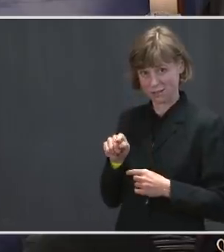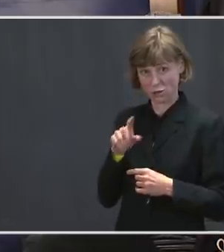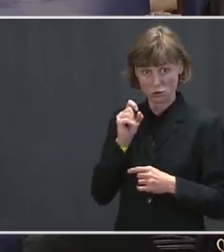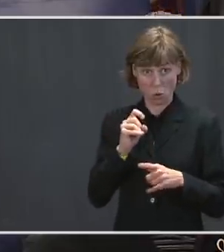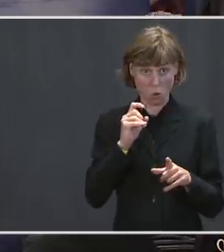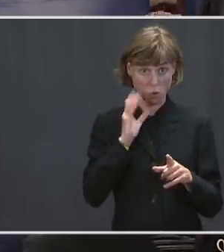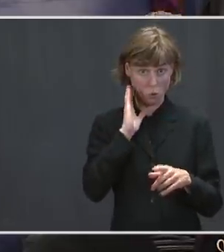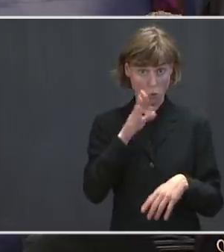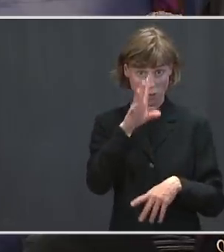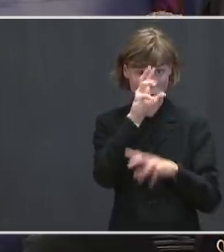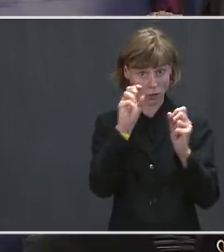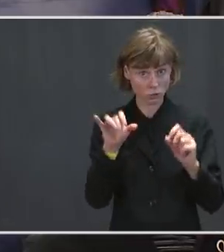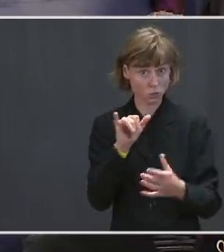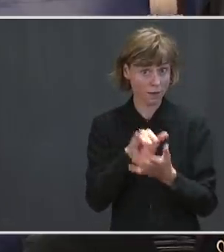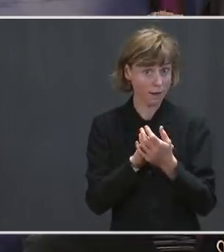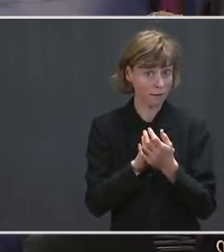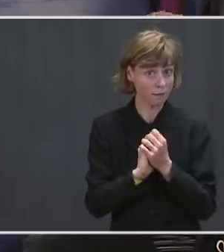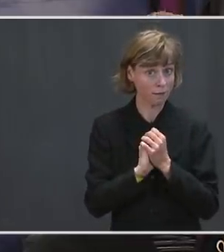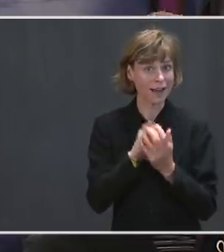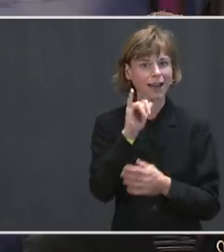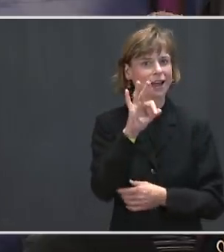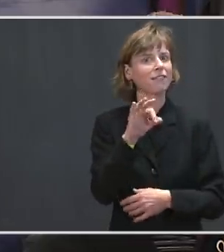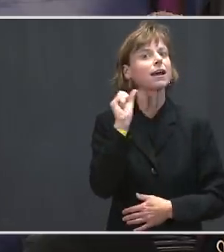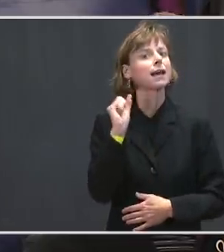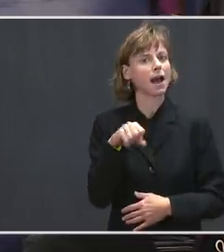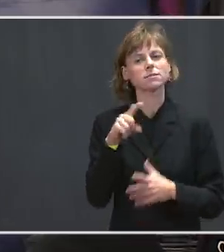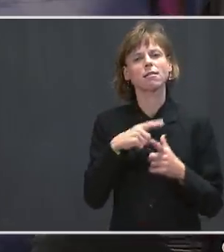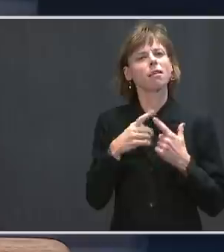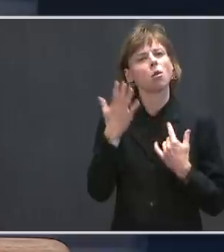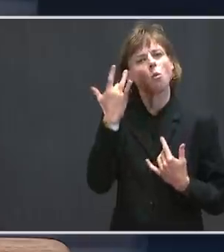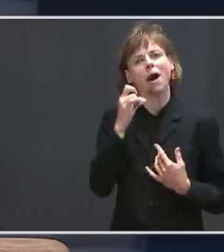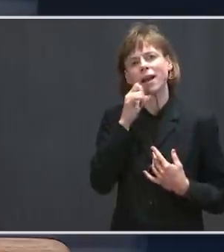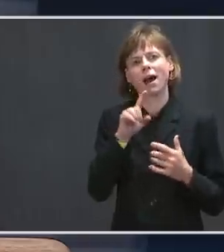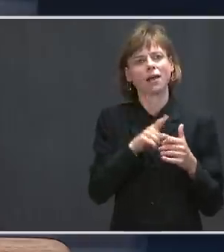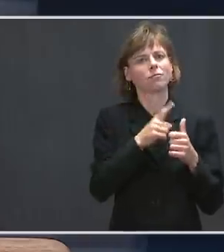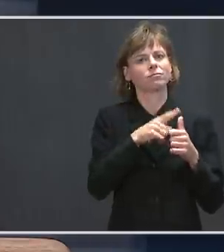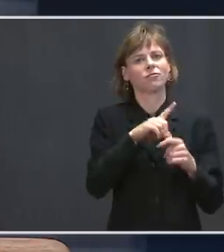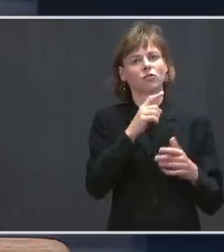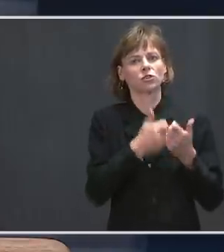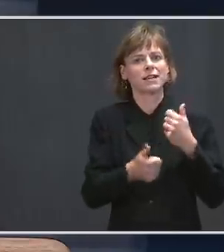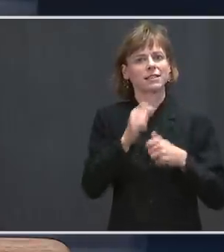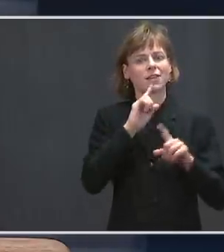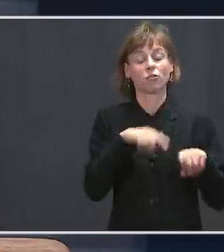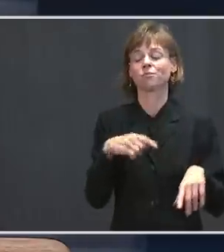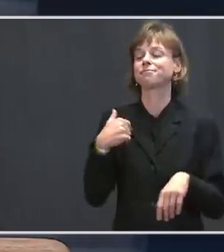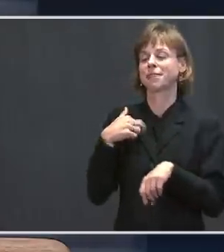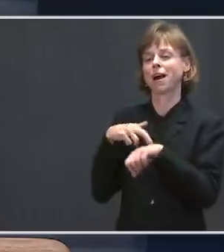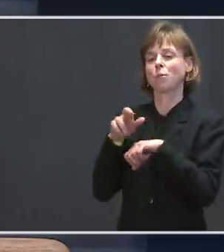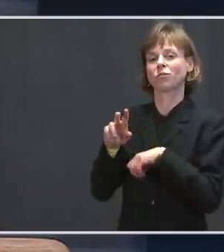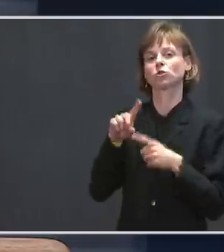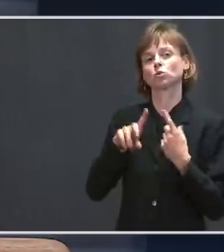And if so, why didn't he do it in that executive order? Mr. Sullivan: I would refer you to DHS and his Secretary Mayorkas for that.